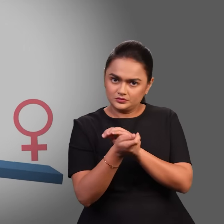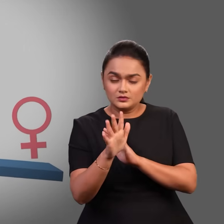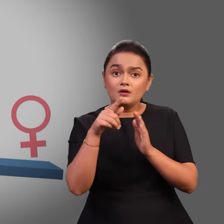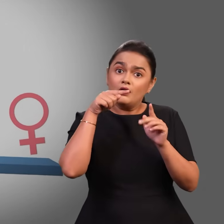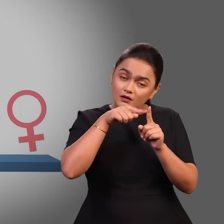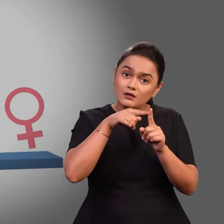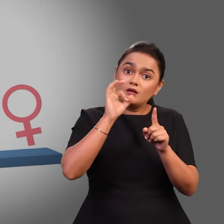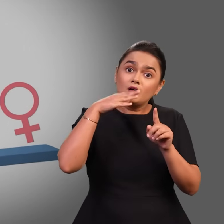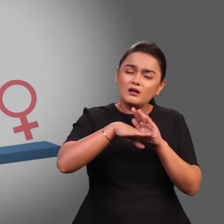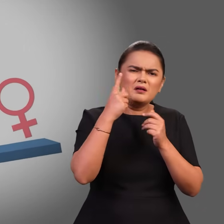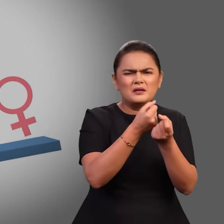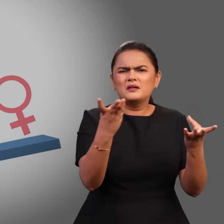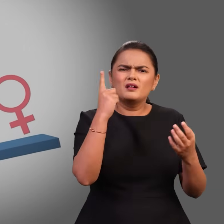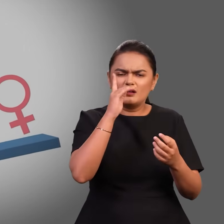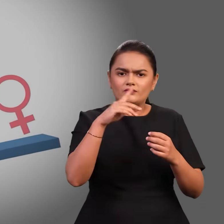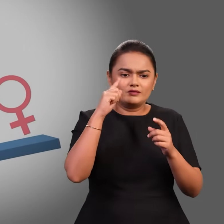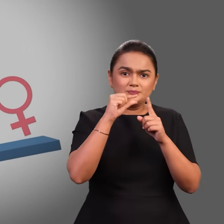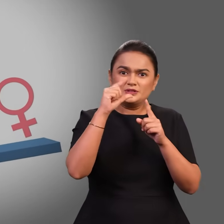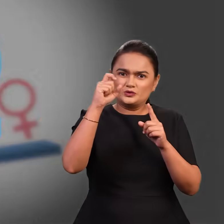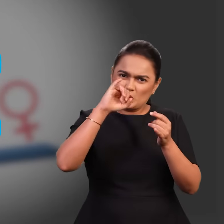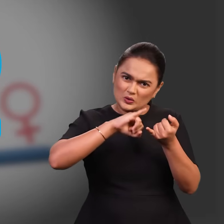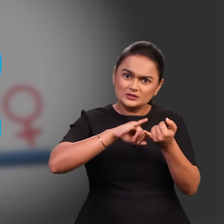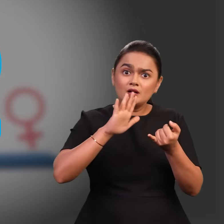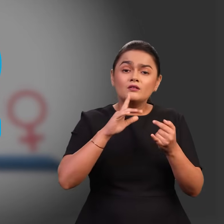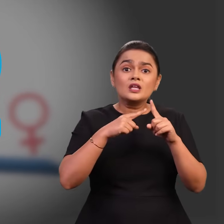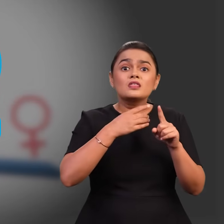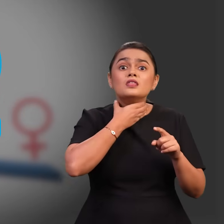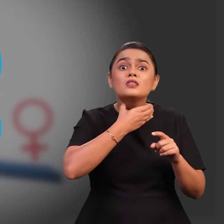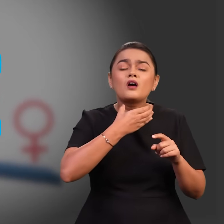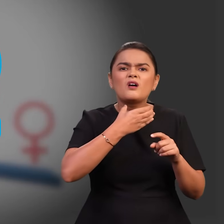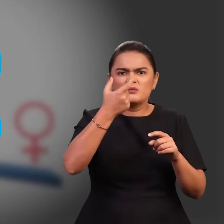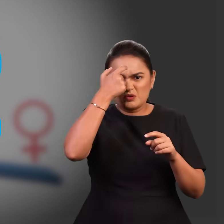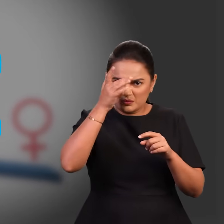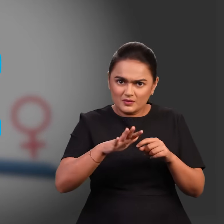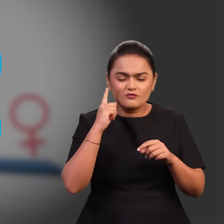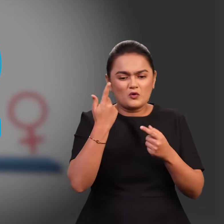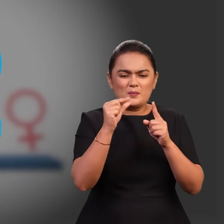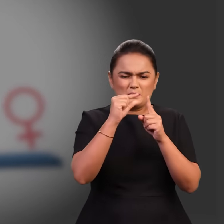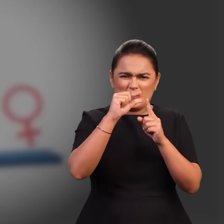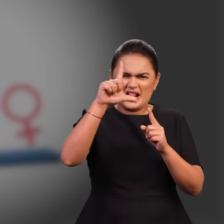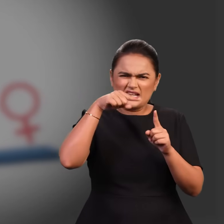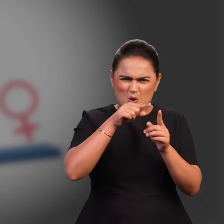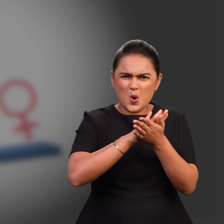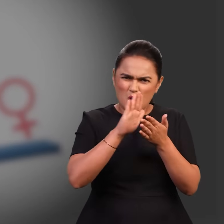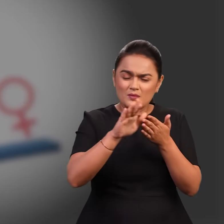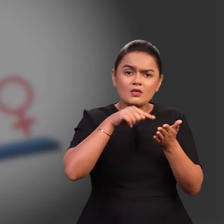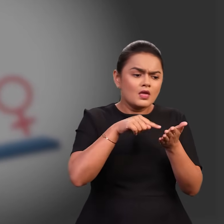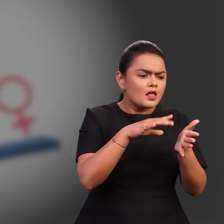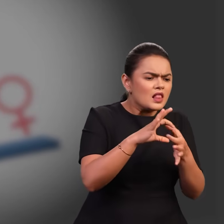Thyroid hormones are disturbed in PCOD. Or a hormone called Prolactic is disturbed.